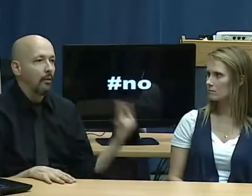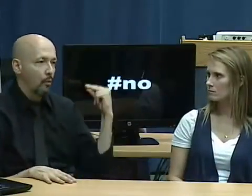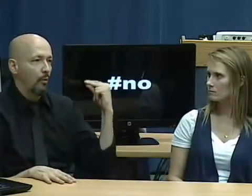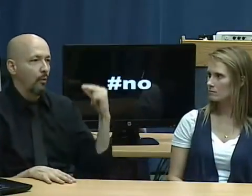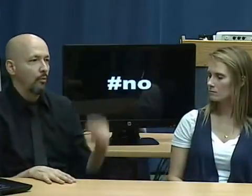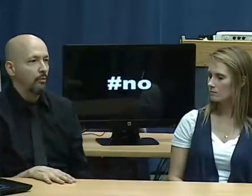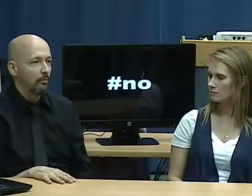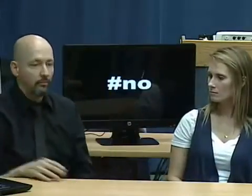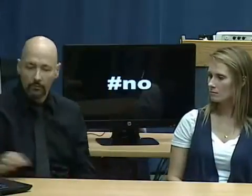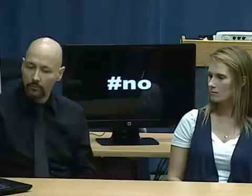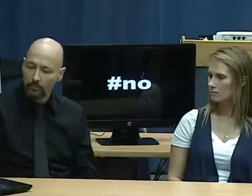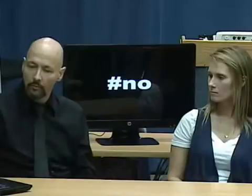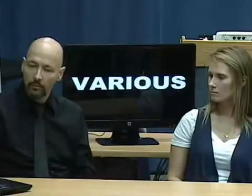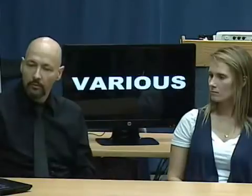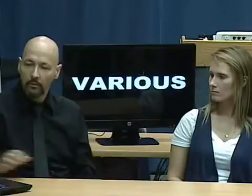#NO (Katie-SAY-TO-me)